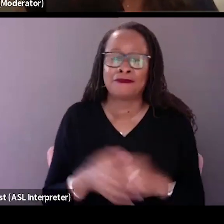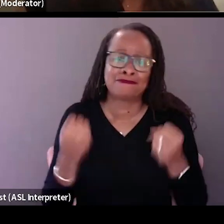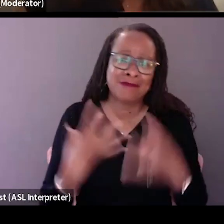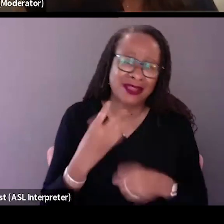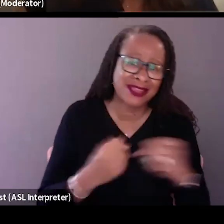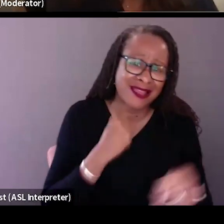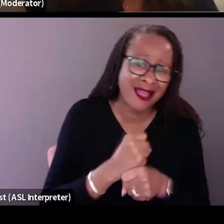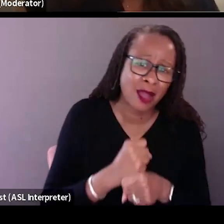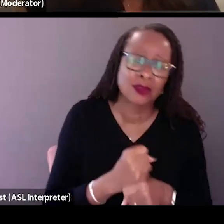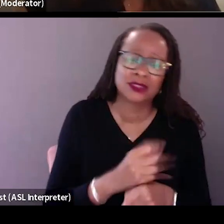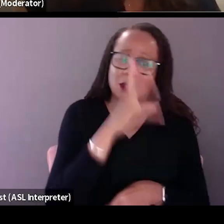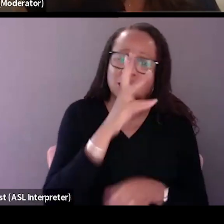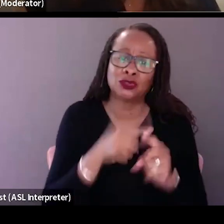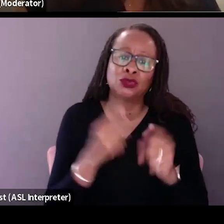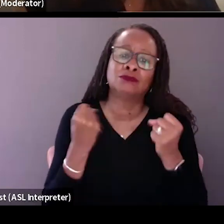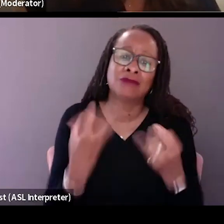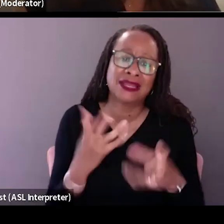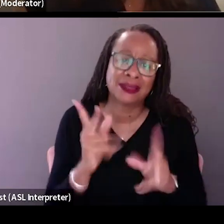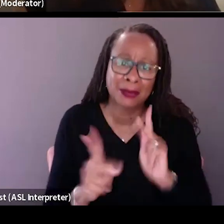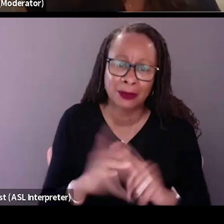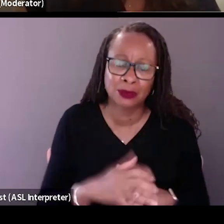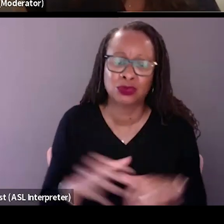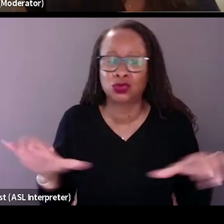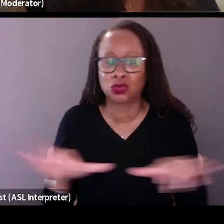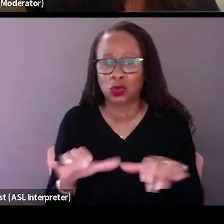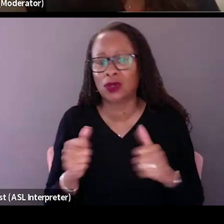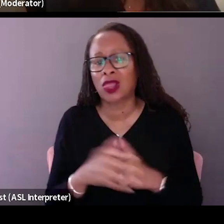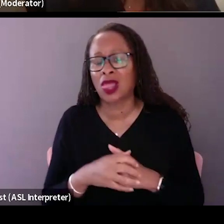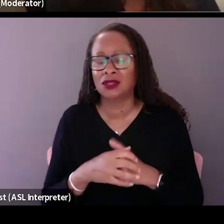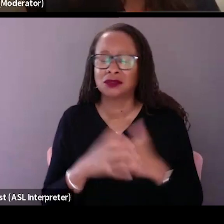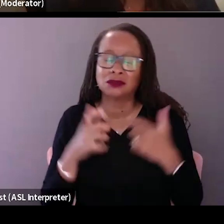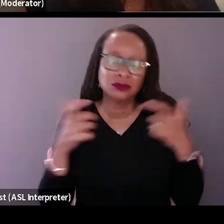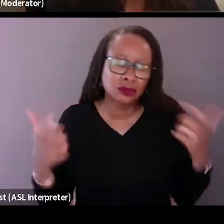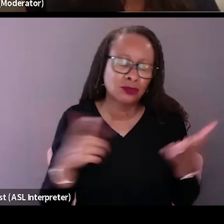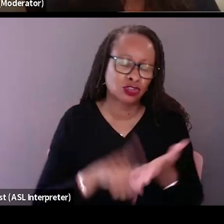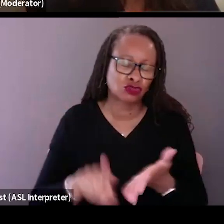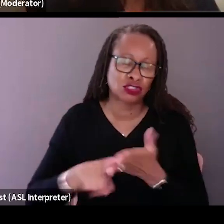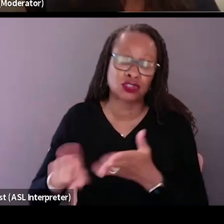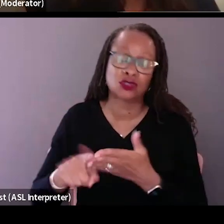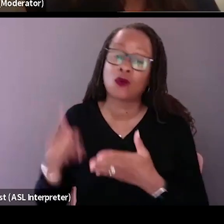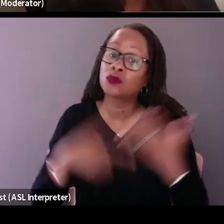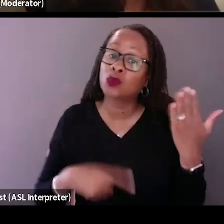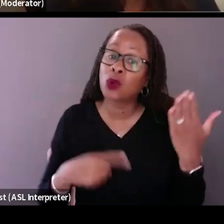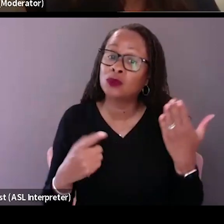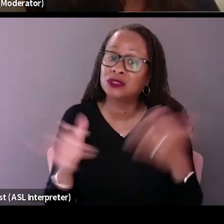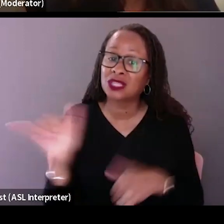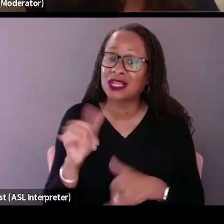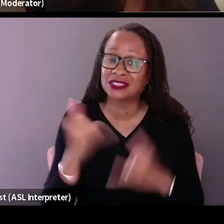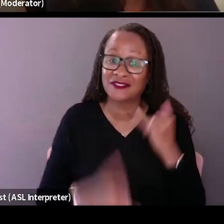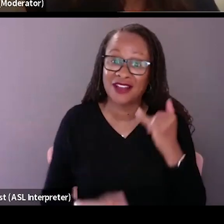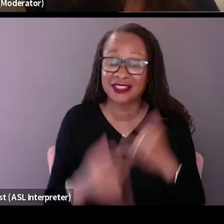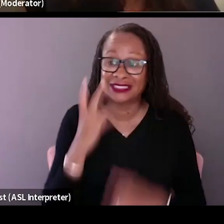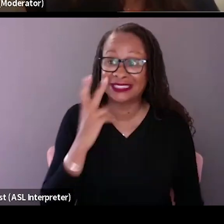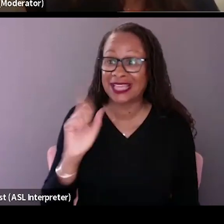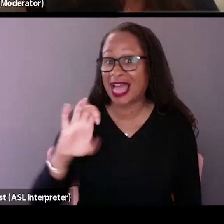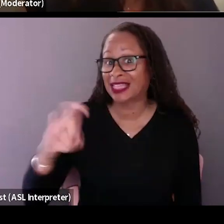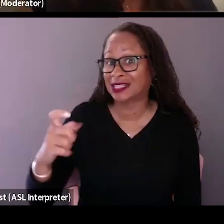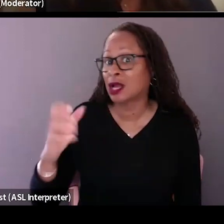doing such research. So what was it like to finally see him take the stand? It must have been so surreal.